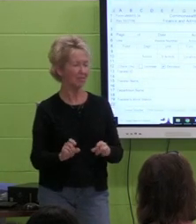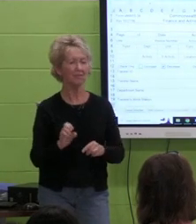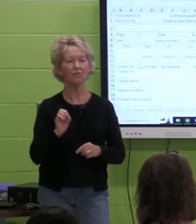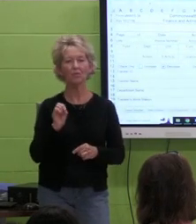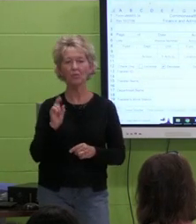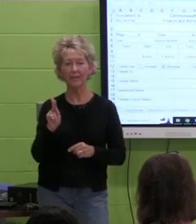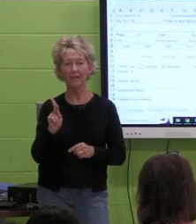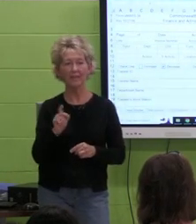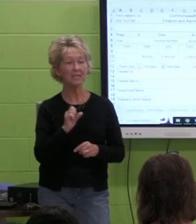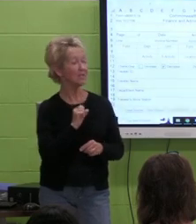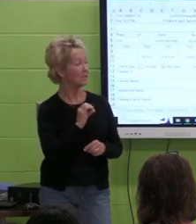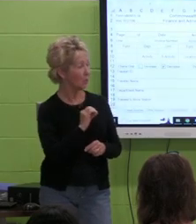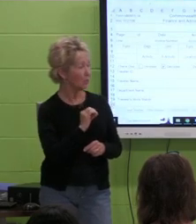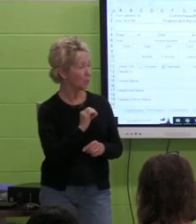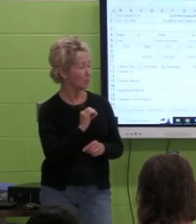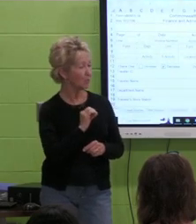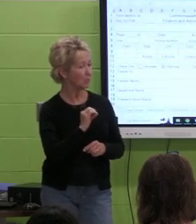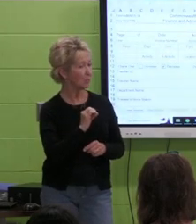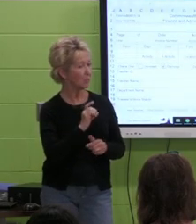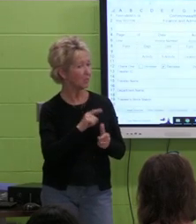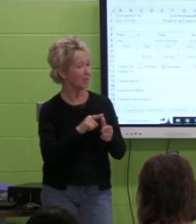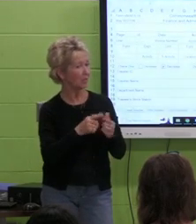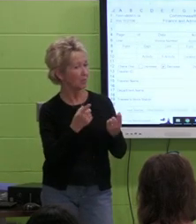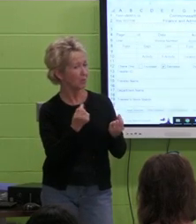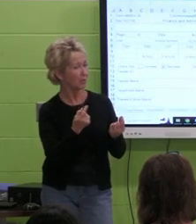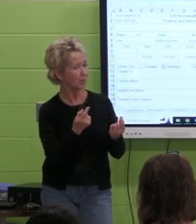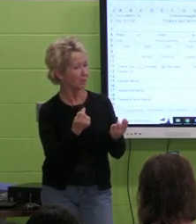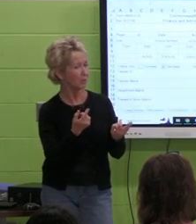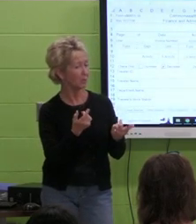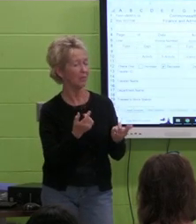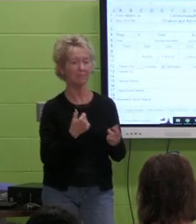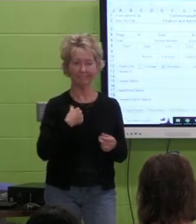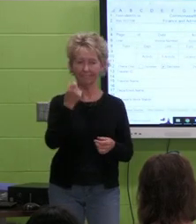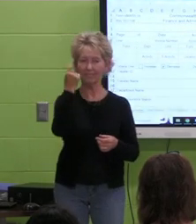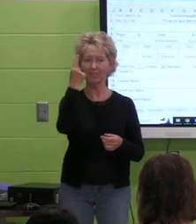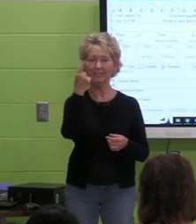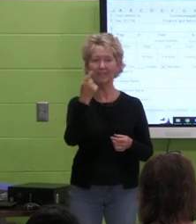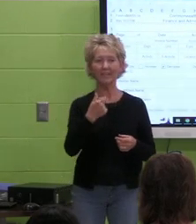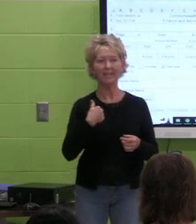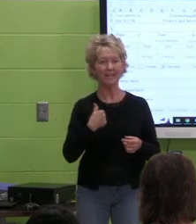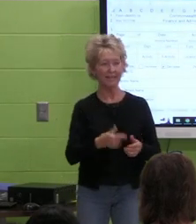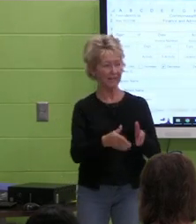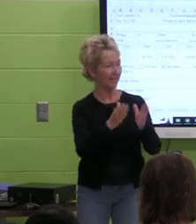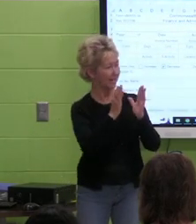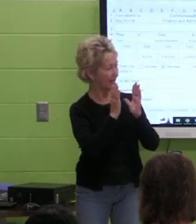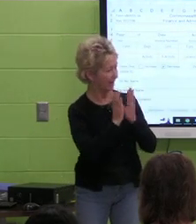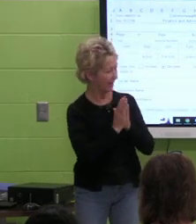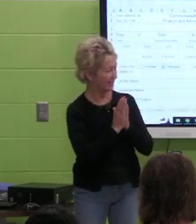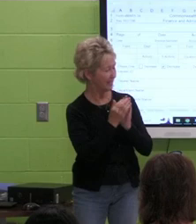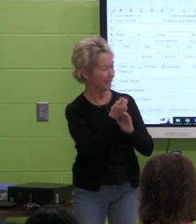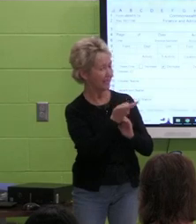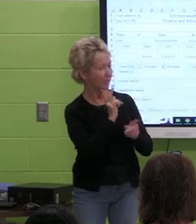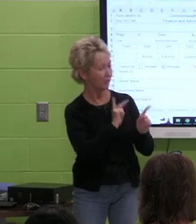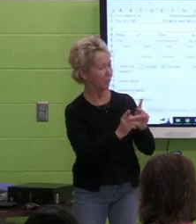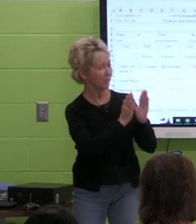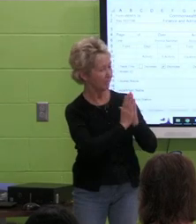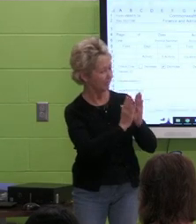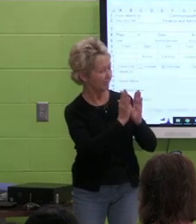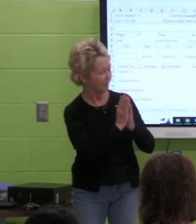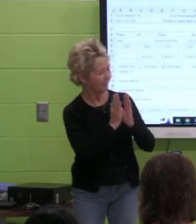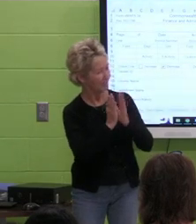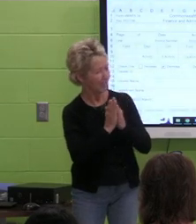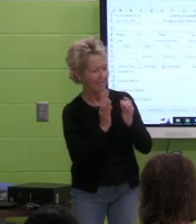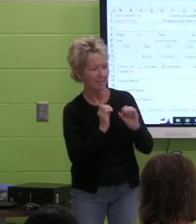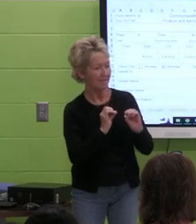okay and so then what do you do understand and I've asked several people and I know I